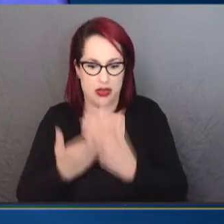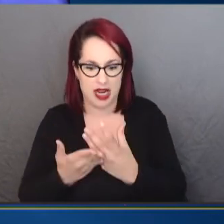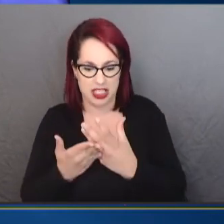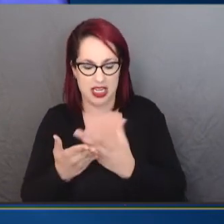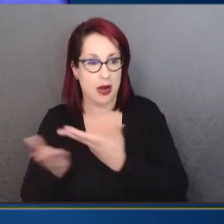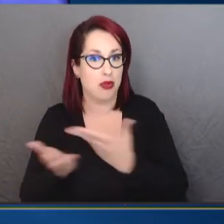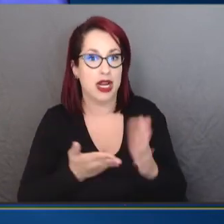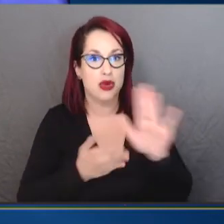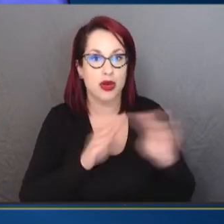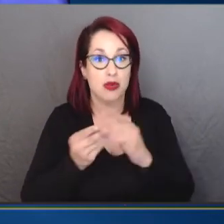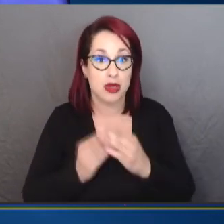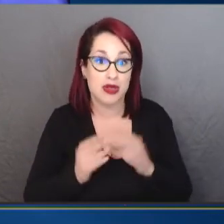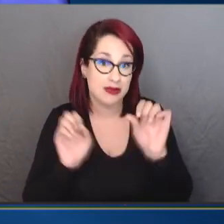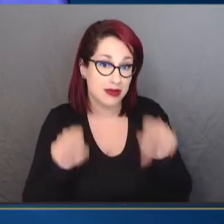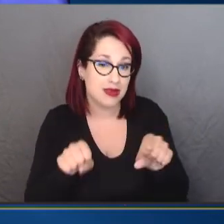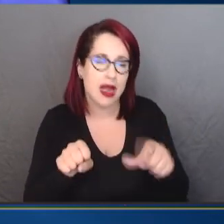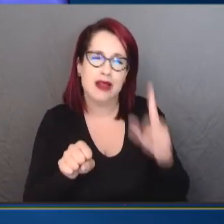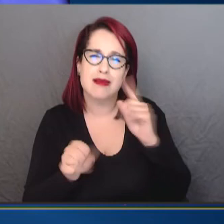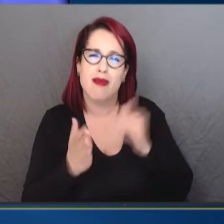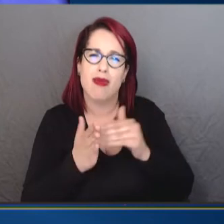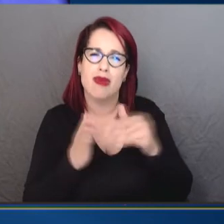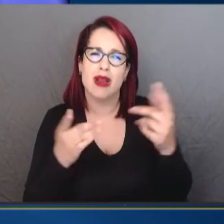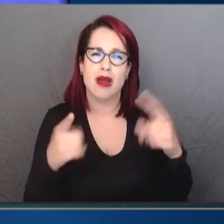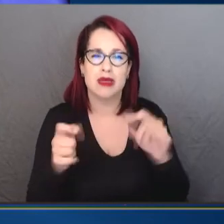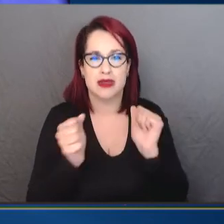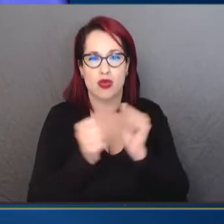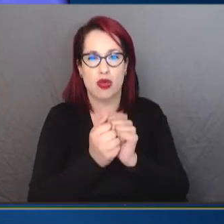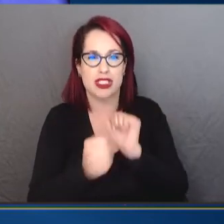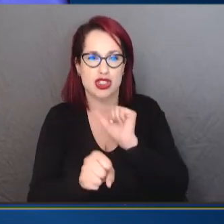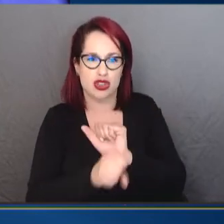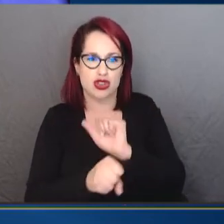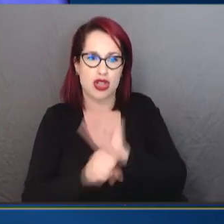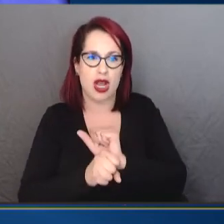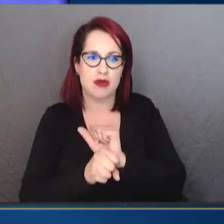I think oftentimes in these jobs you think about wanting to leave something that is lasting.